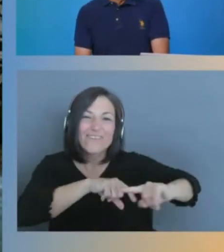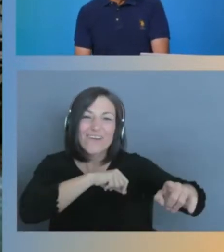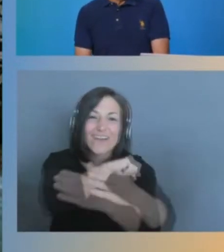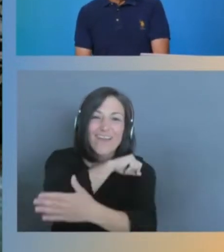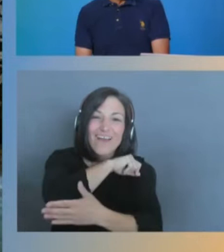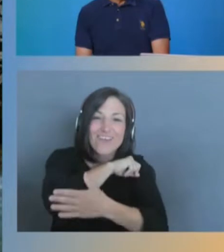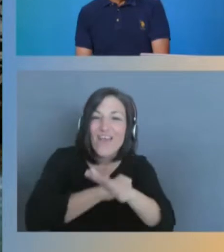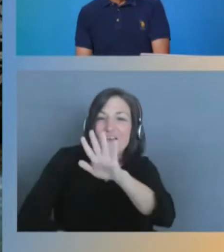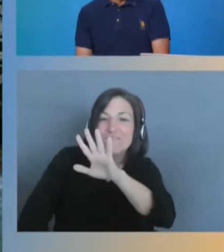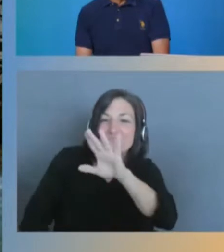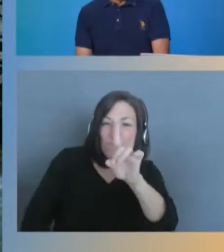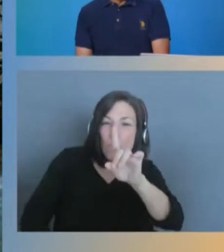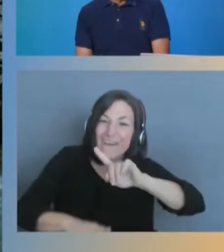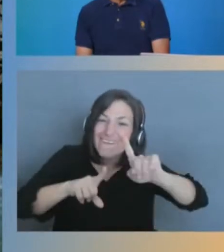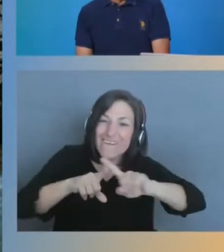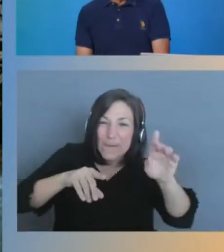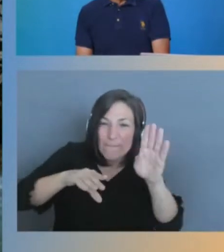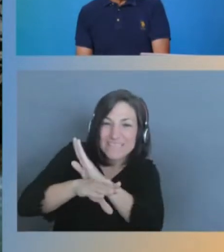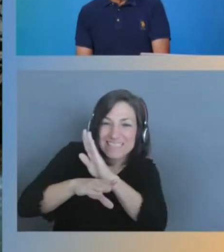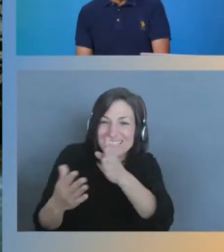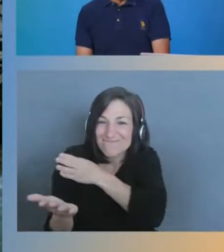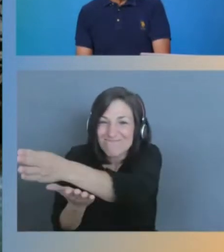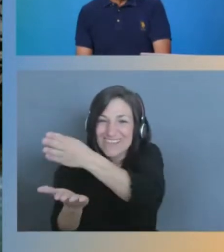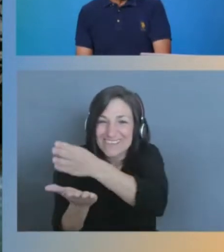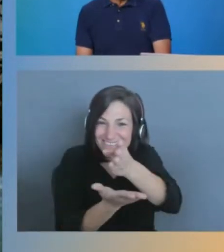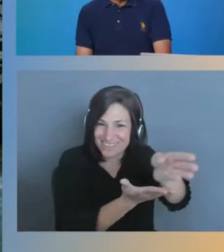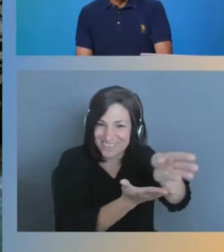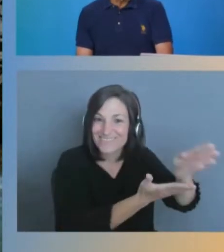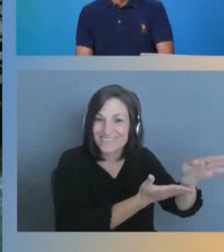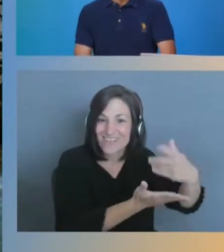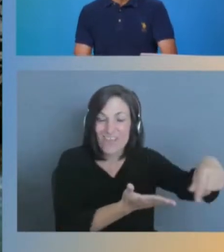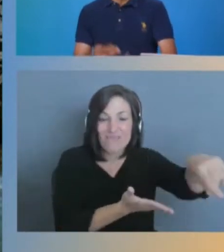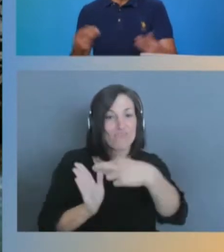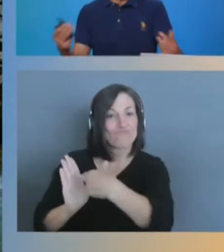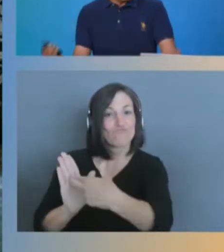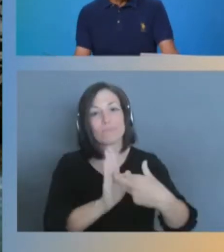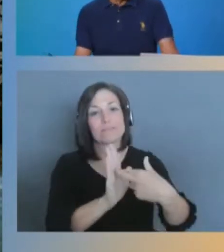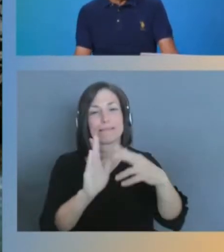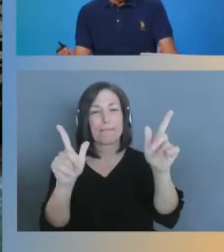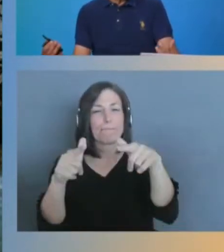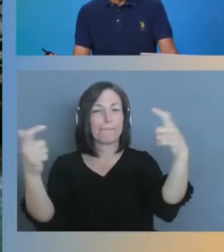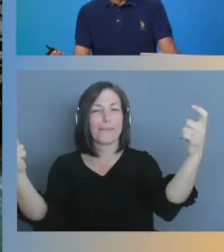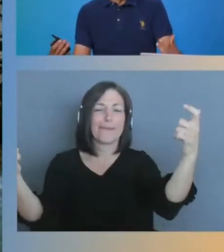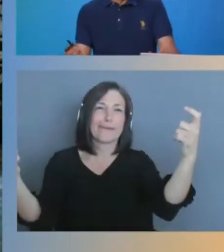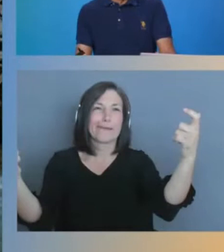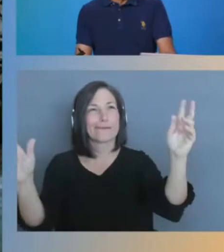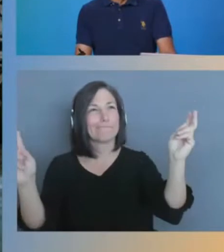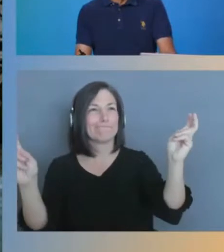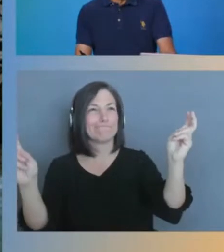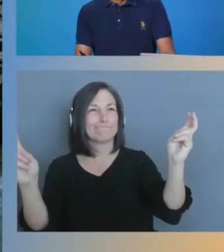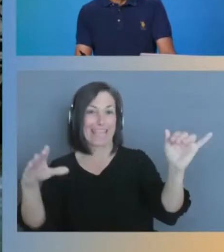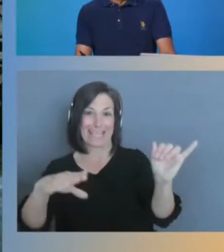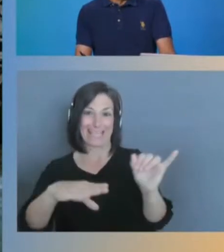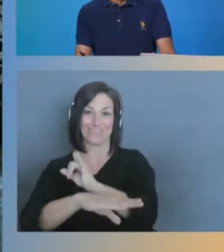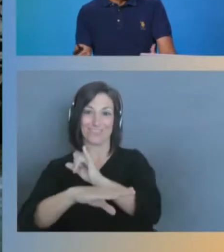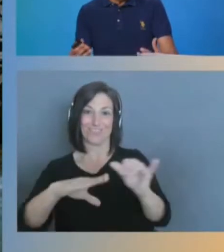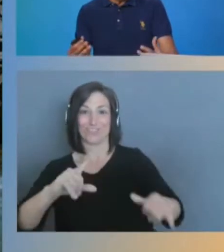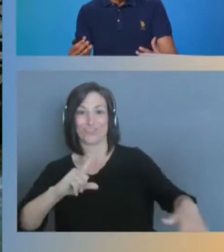And they represent different industries into this Climate Pledge group.